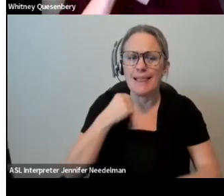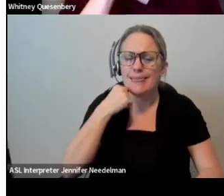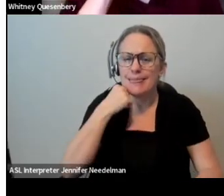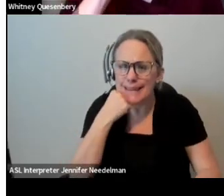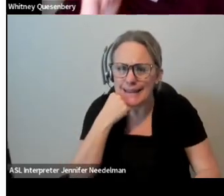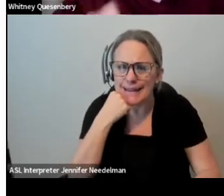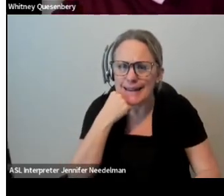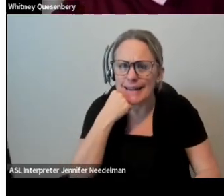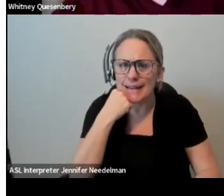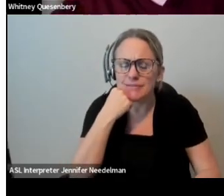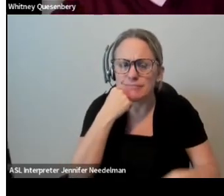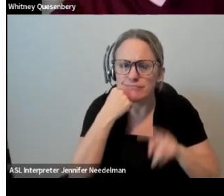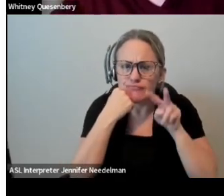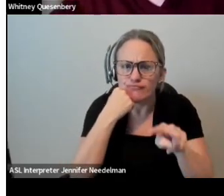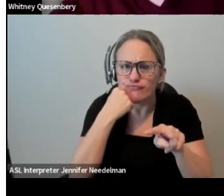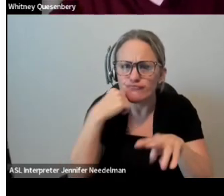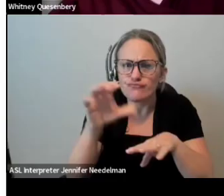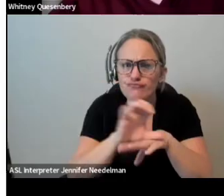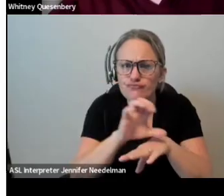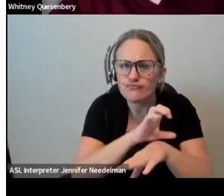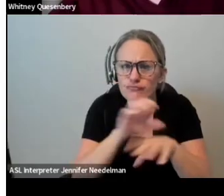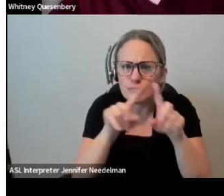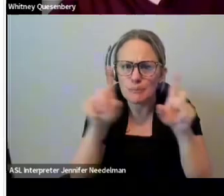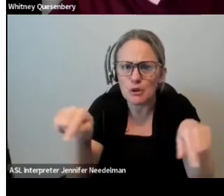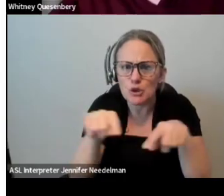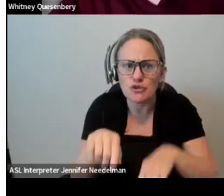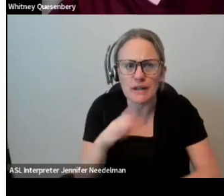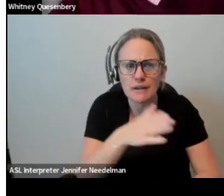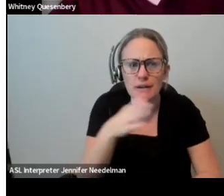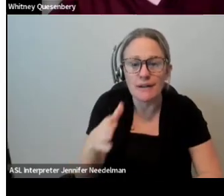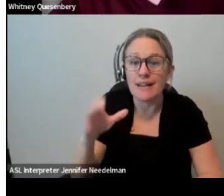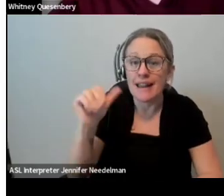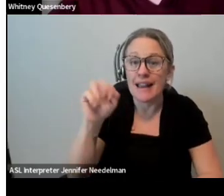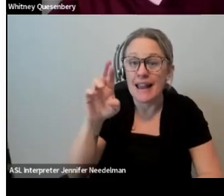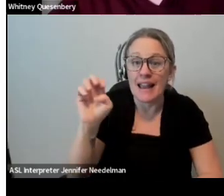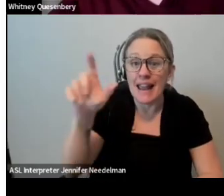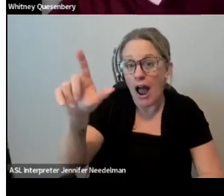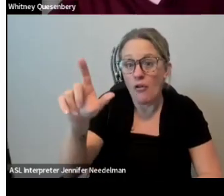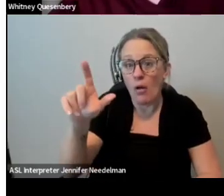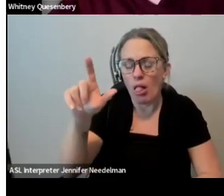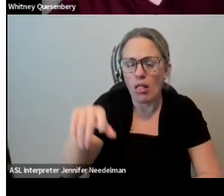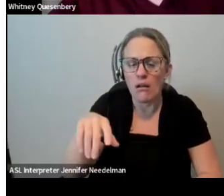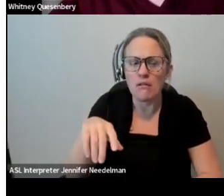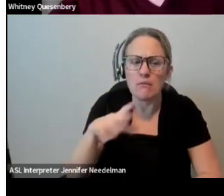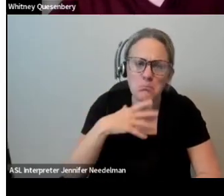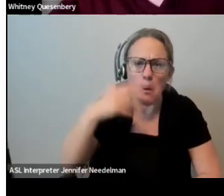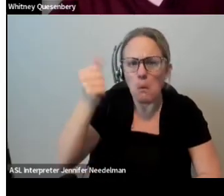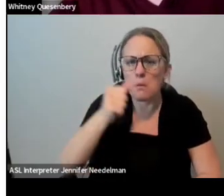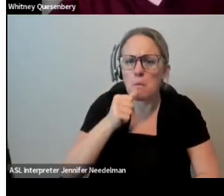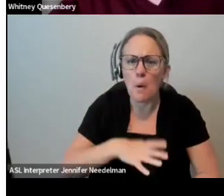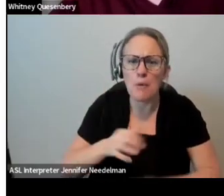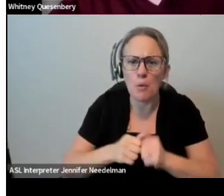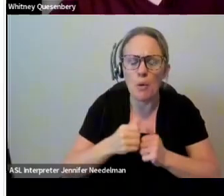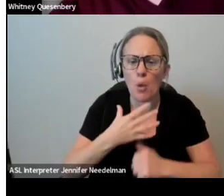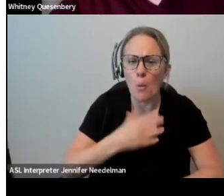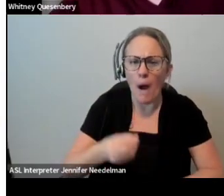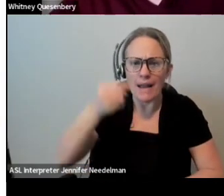her arm in kind of staring at a screen next to her is Carol, who's an older woman with white hair with a nice cat on her lap.